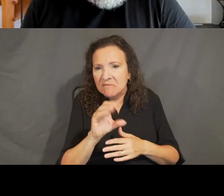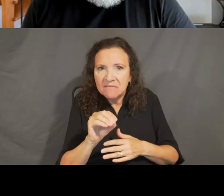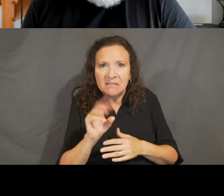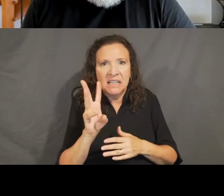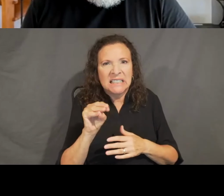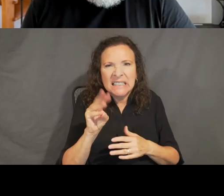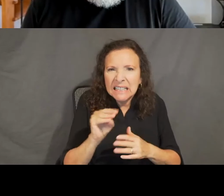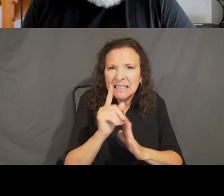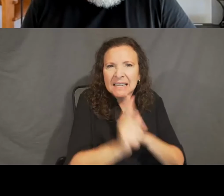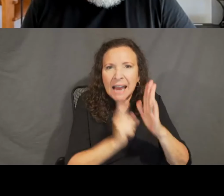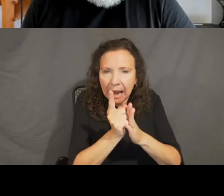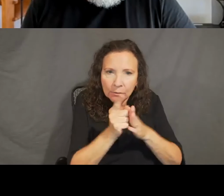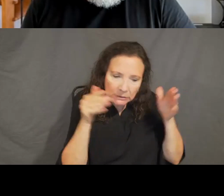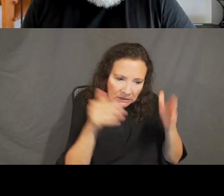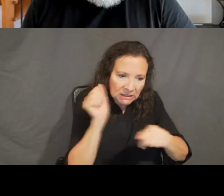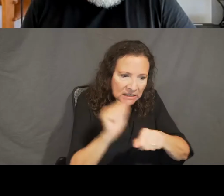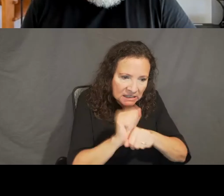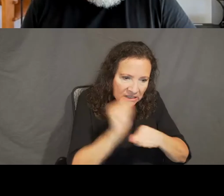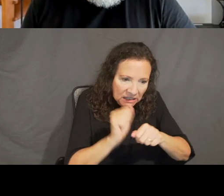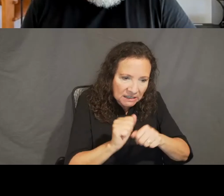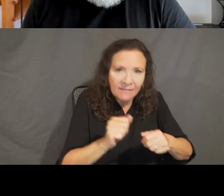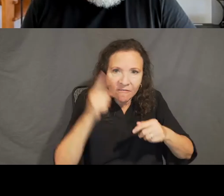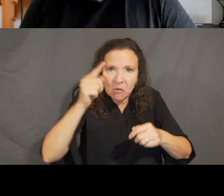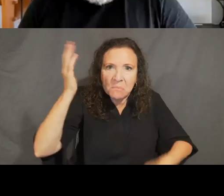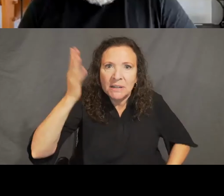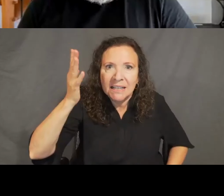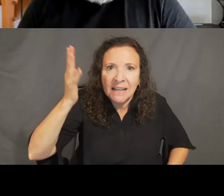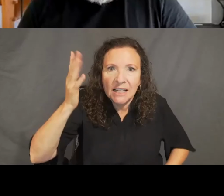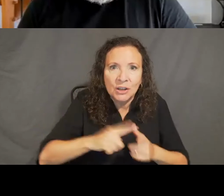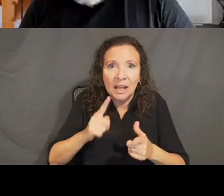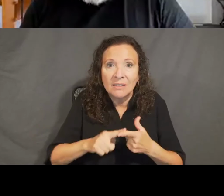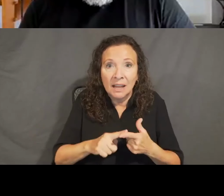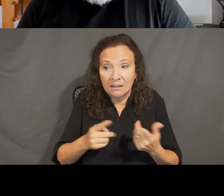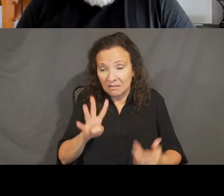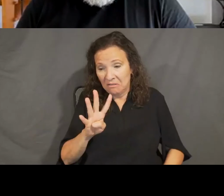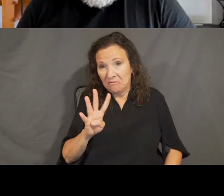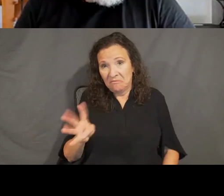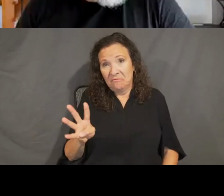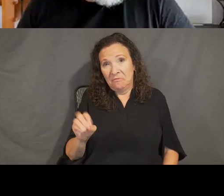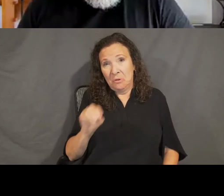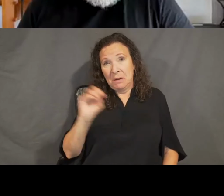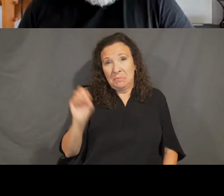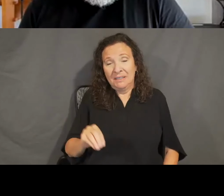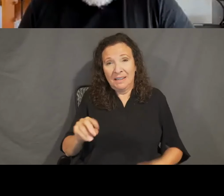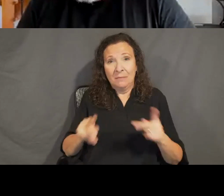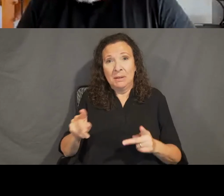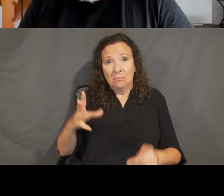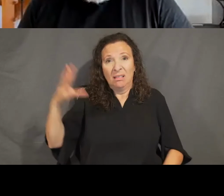You don't want people leaving saying what a rip off, I wasted my time, that person did